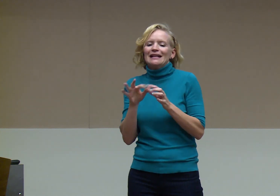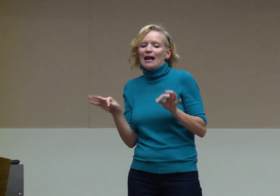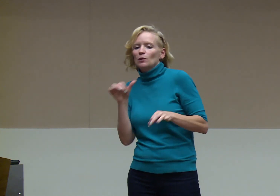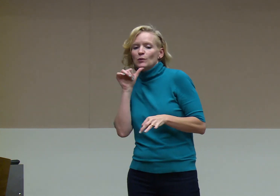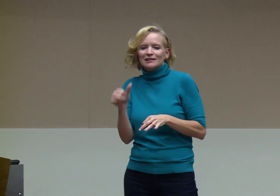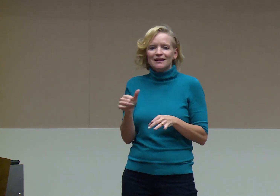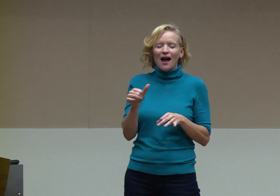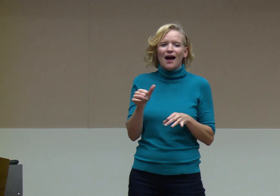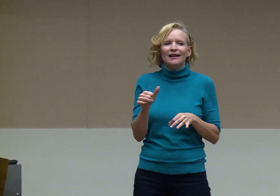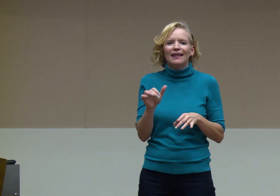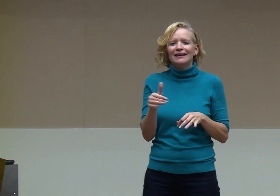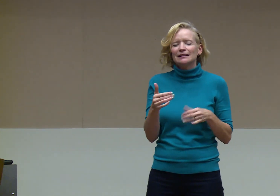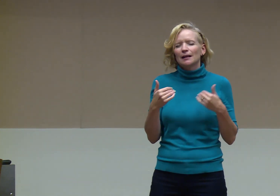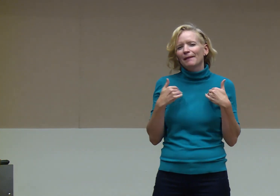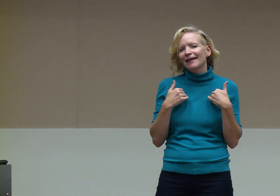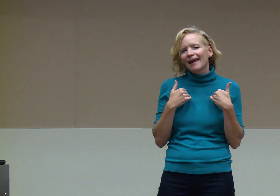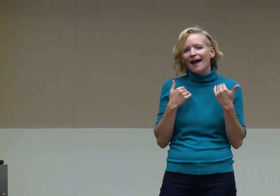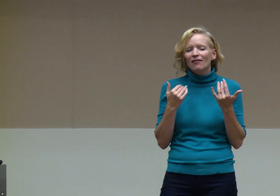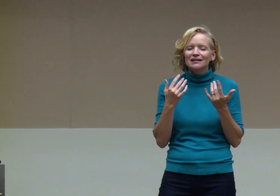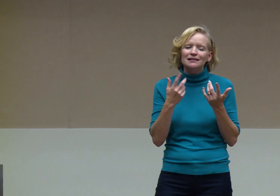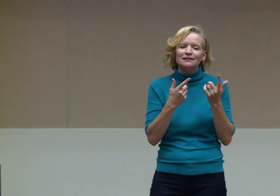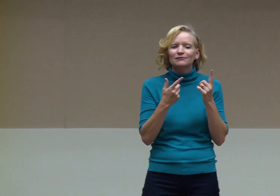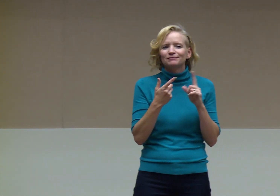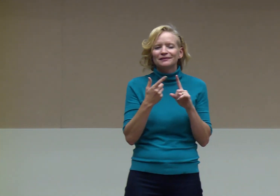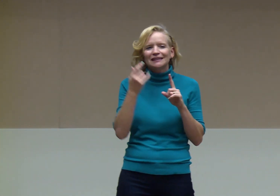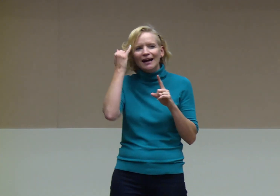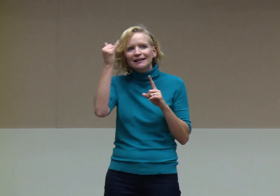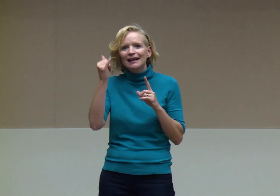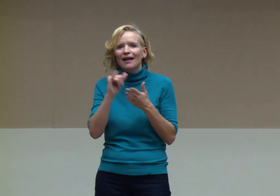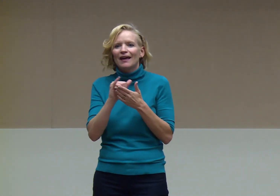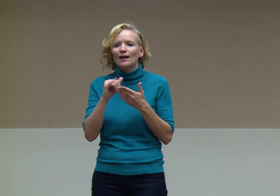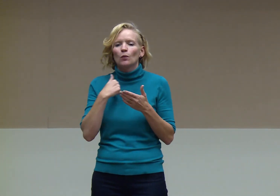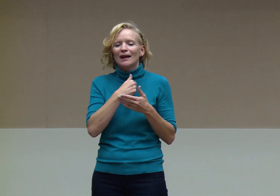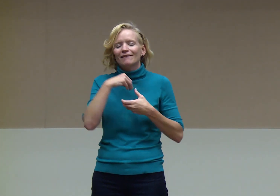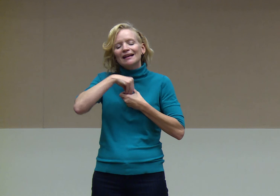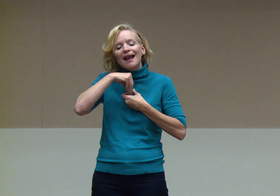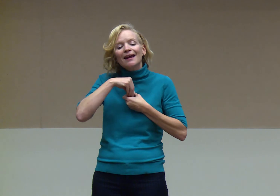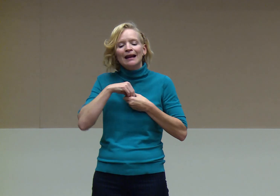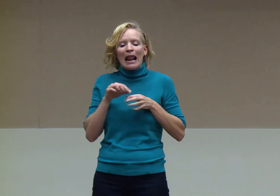and can tell what's garbled and what's language. It's the idea that internally